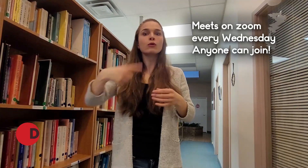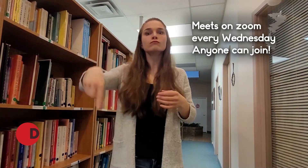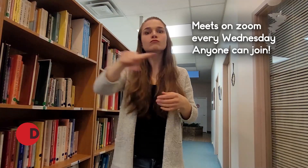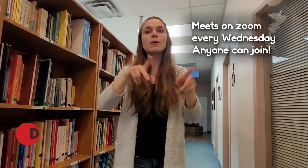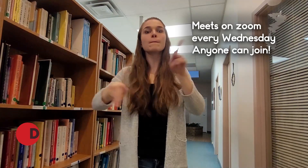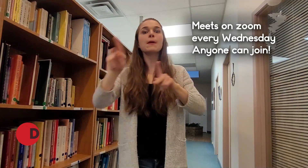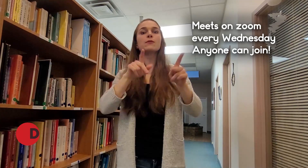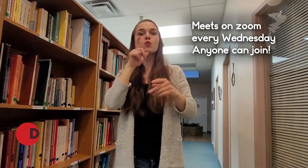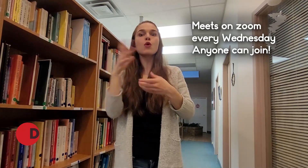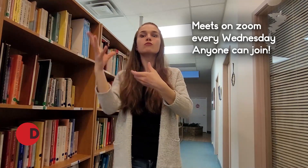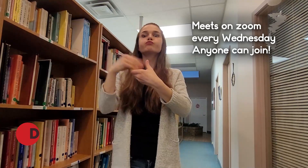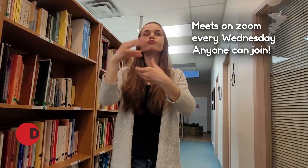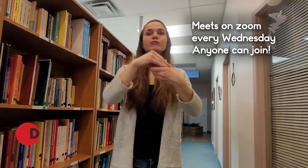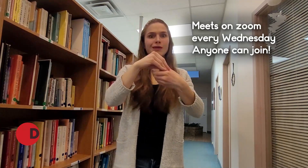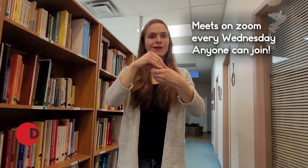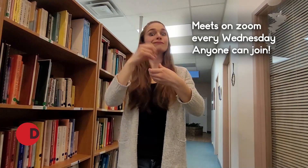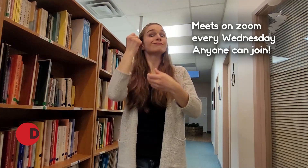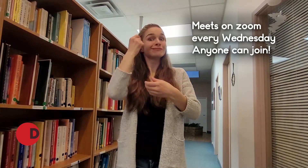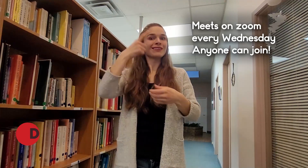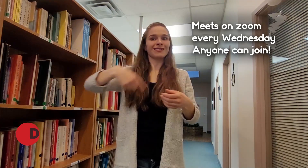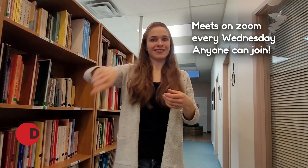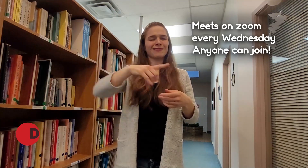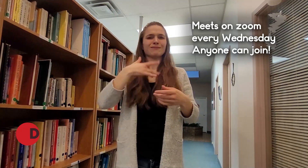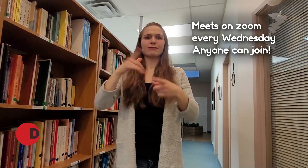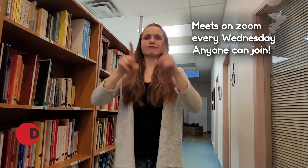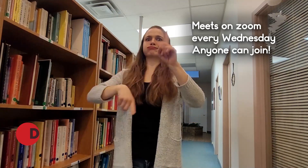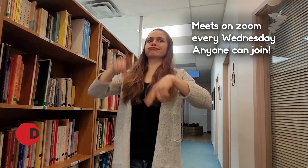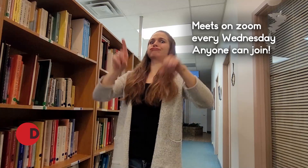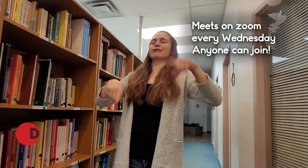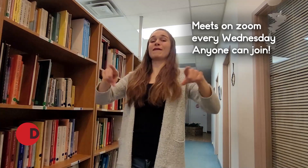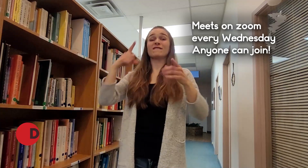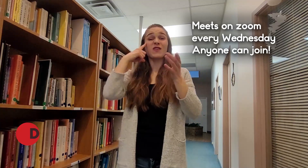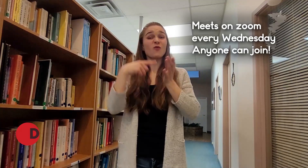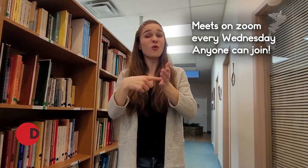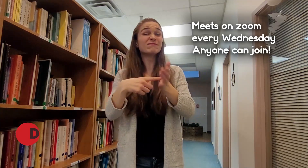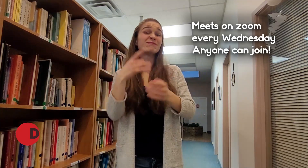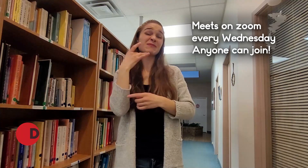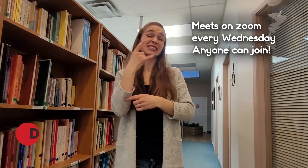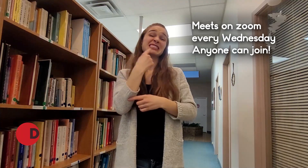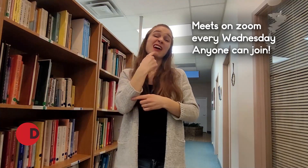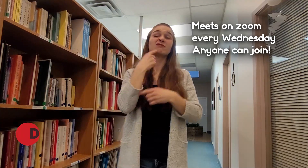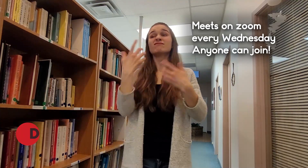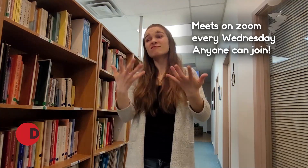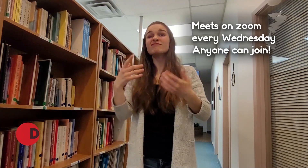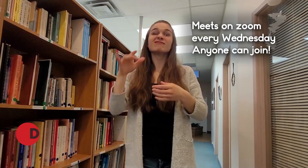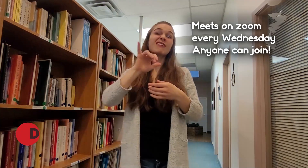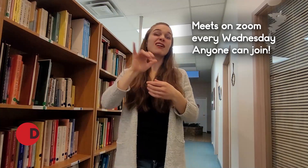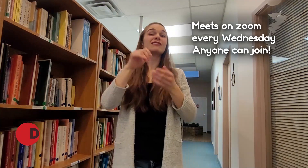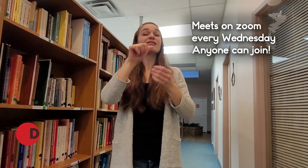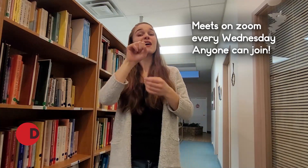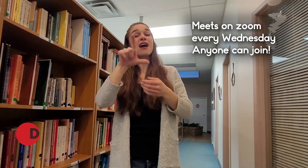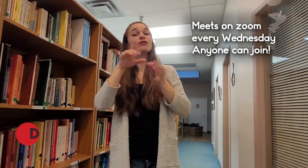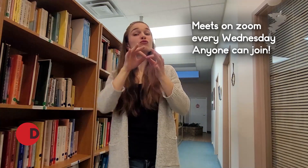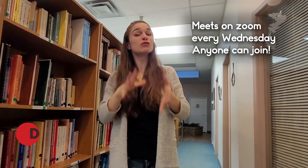hearing people can participate in weekly online discussions. Patti says all sorts of people participate: